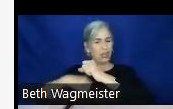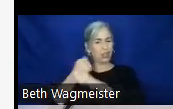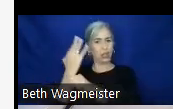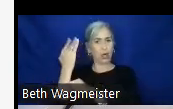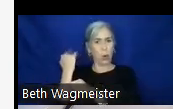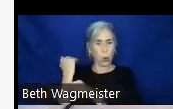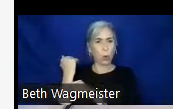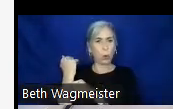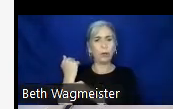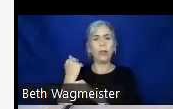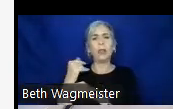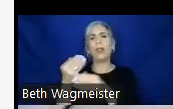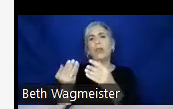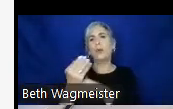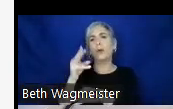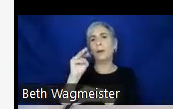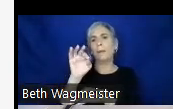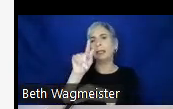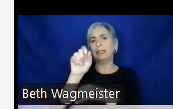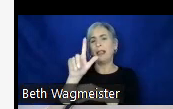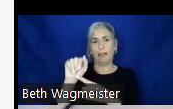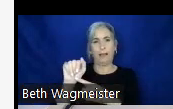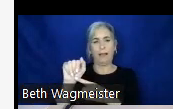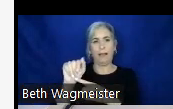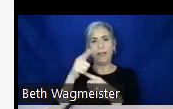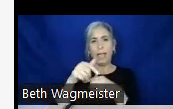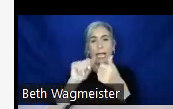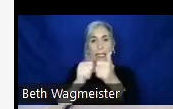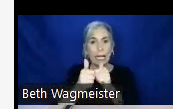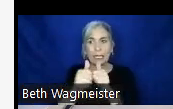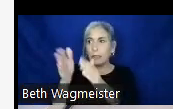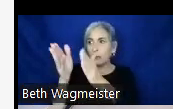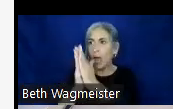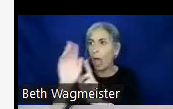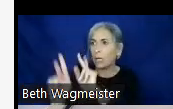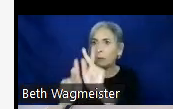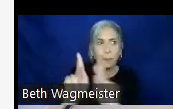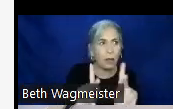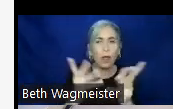Mozilla for people that work on browsers. They had a contest to ask people what should we build into